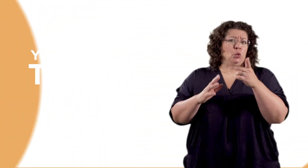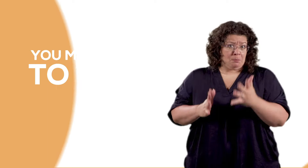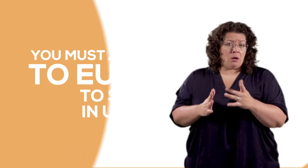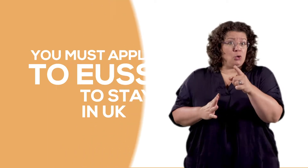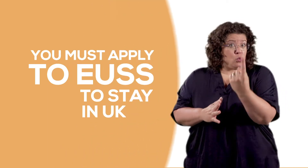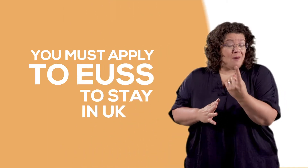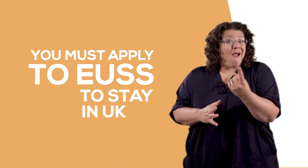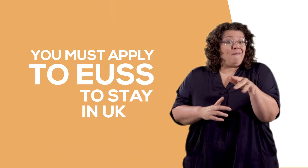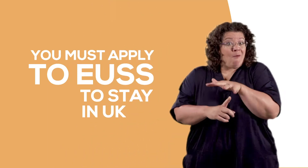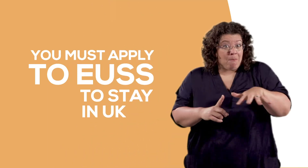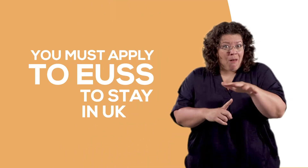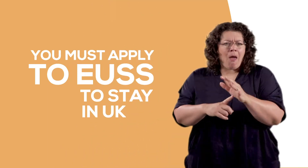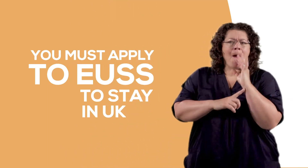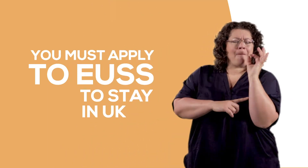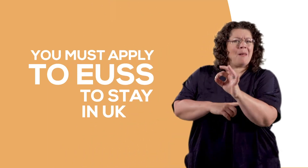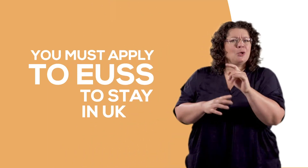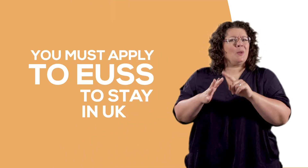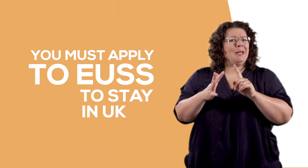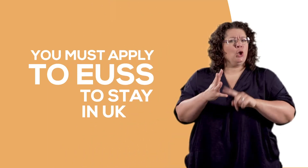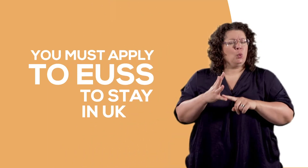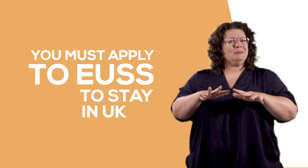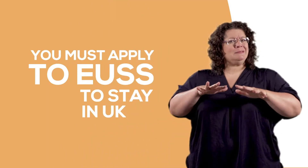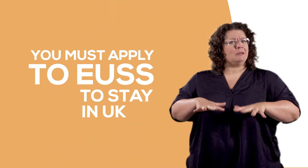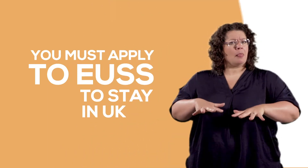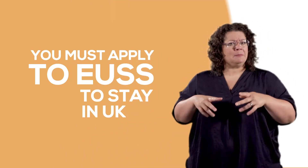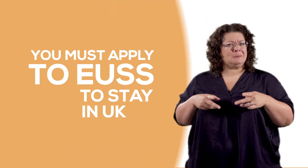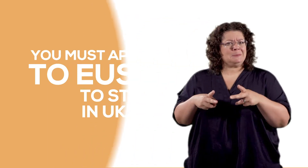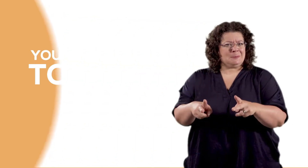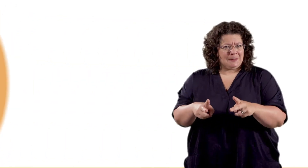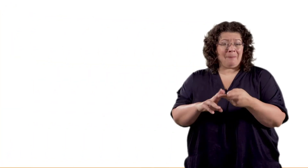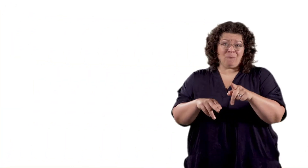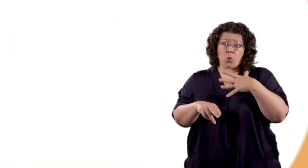The EU Settlement Scheme if you wish to continue staying in the UK legally.